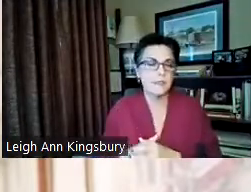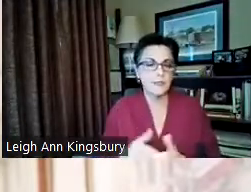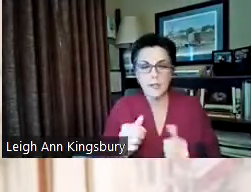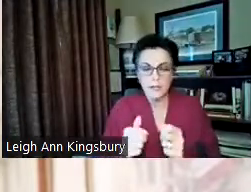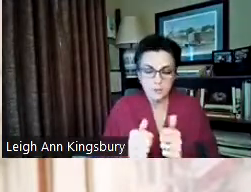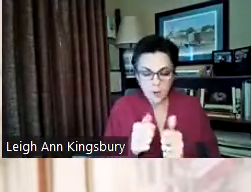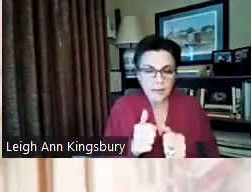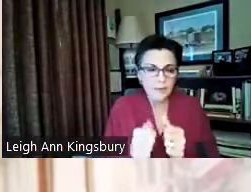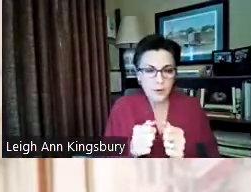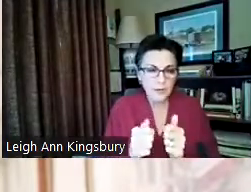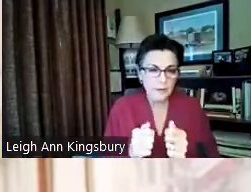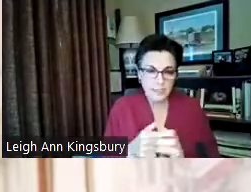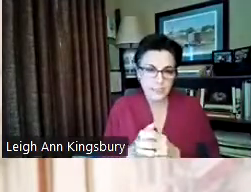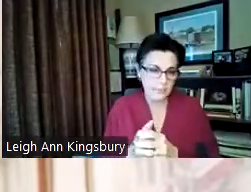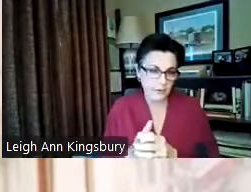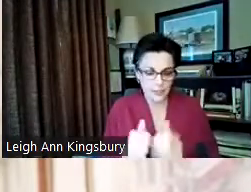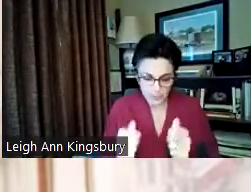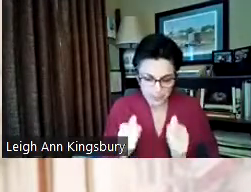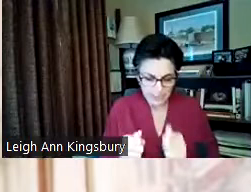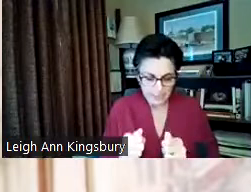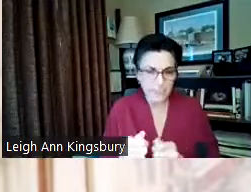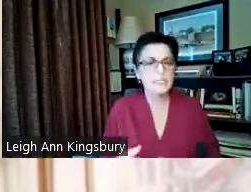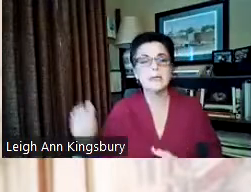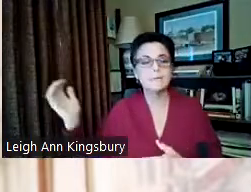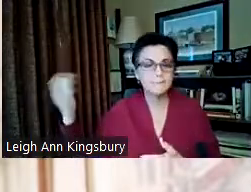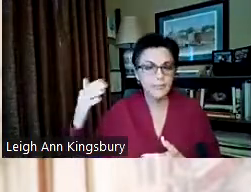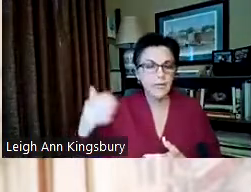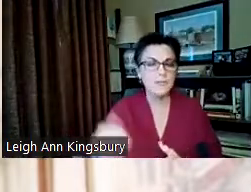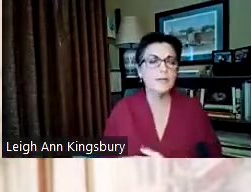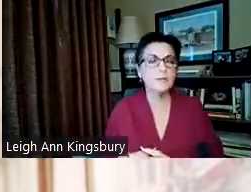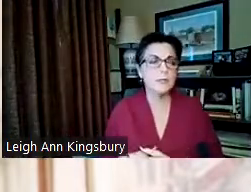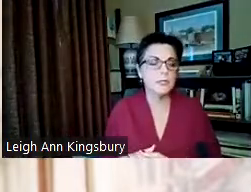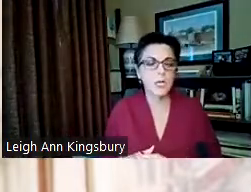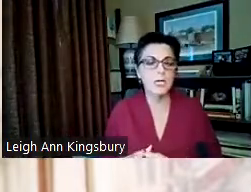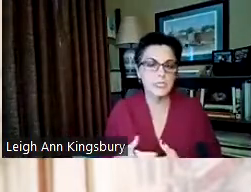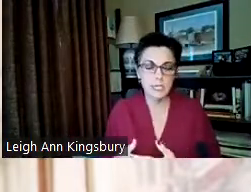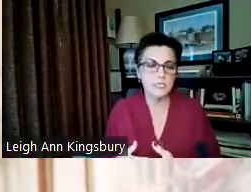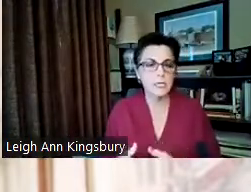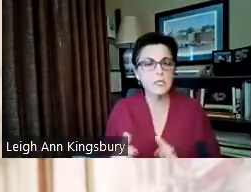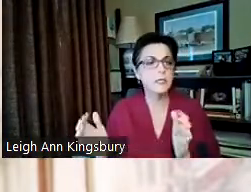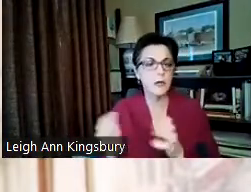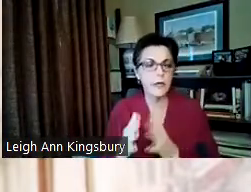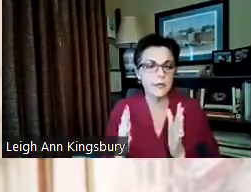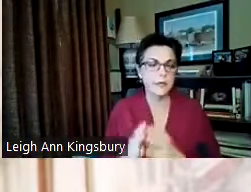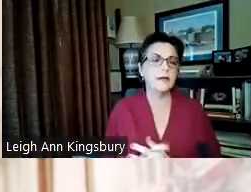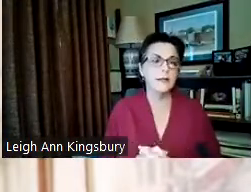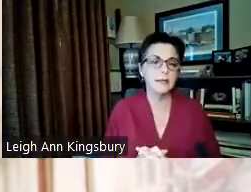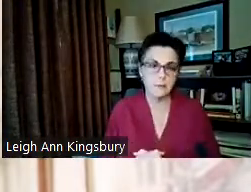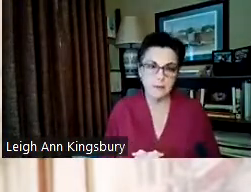you walking through the parking lot texting right looking down texting. The guy driving the big red truck is texting also and you get knocked down in the